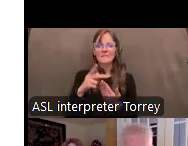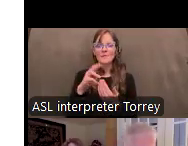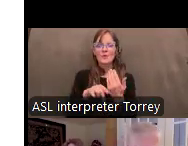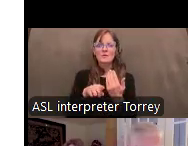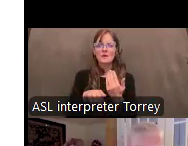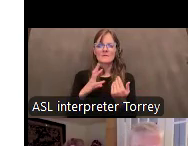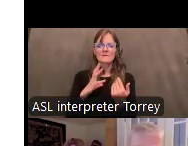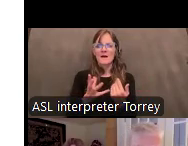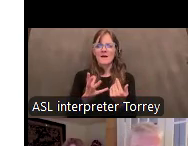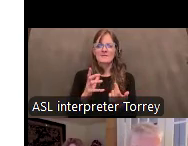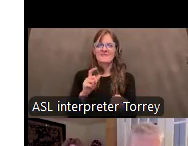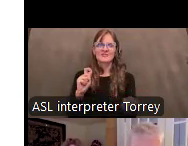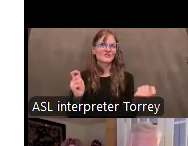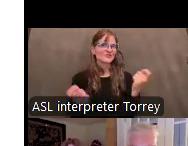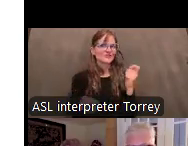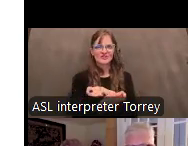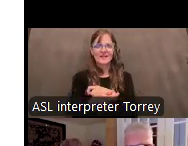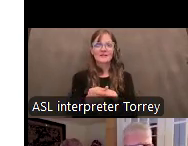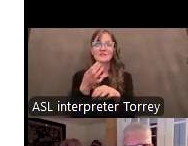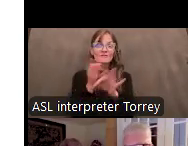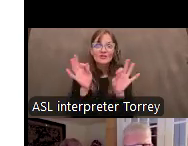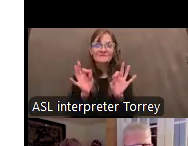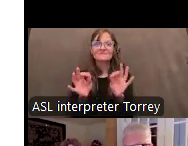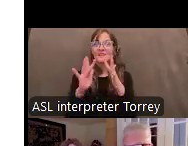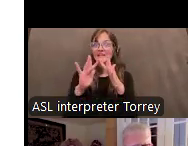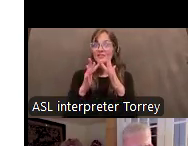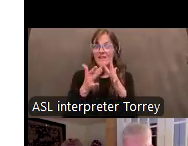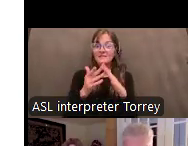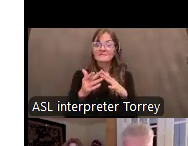who complete their training can earn up to a $500 bonus,